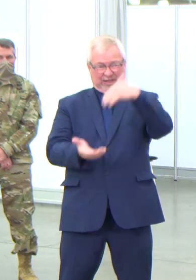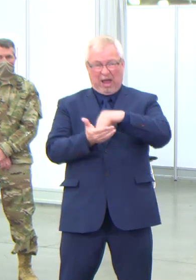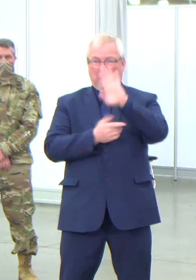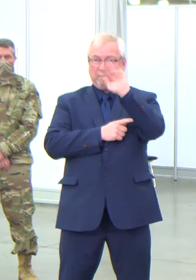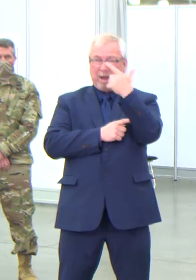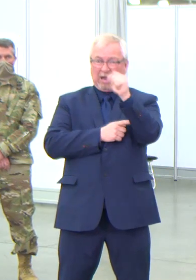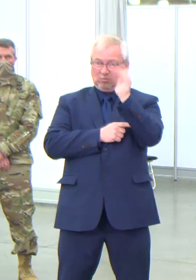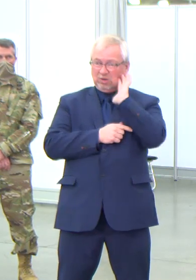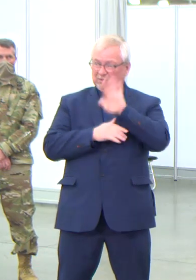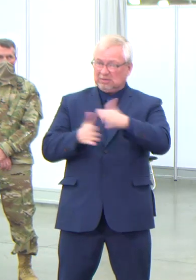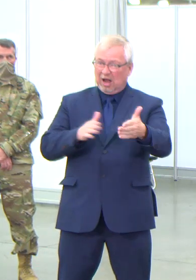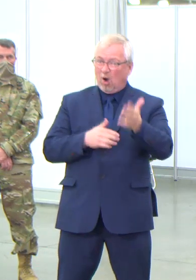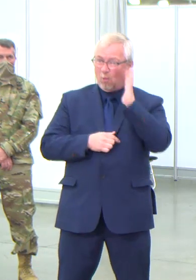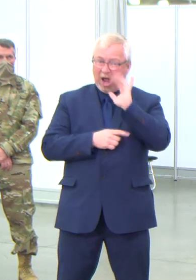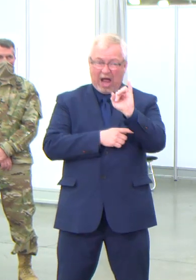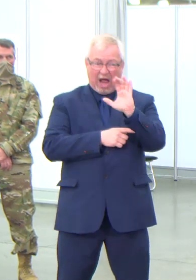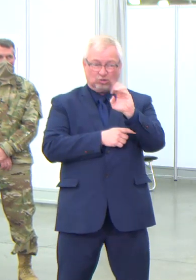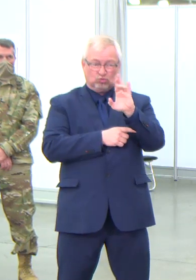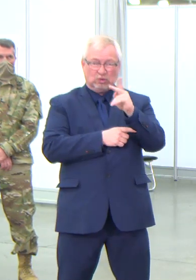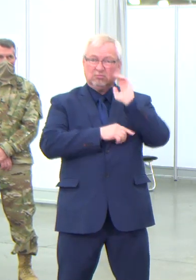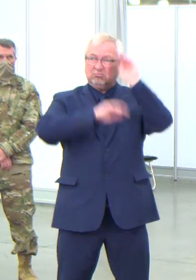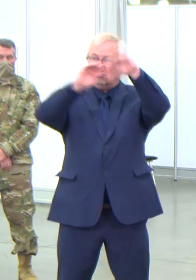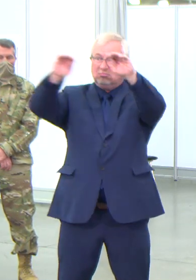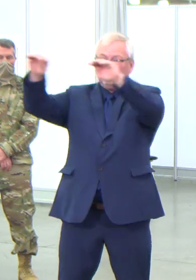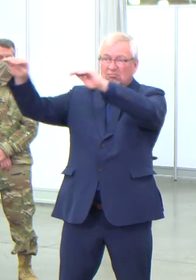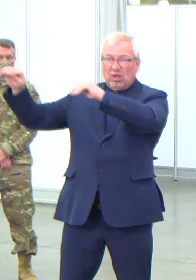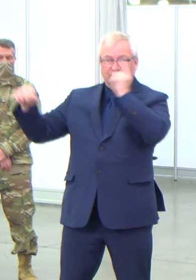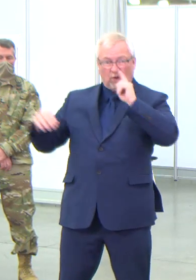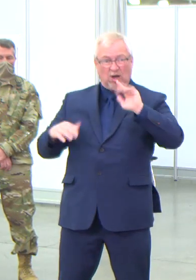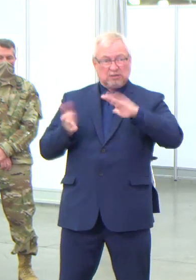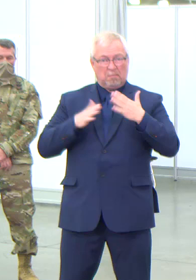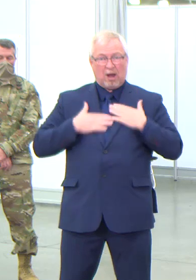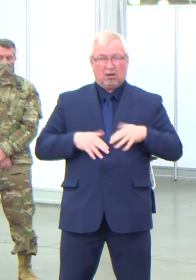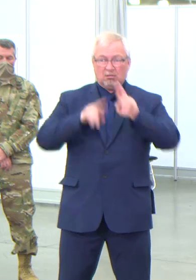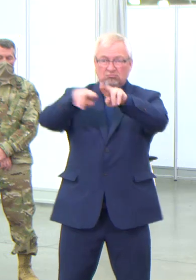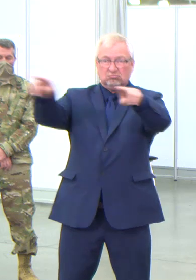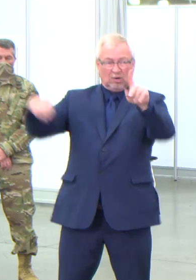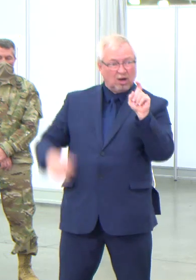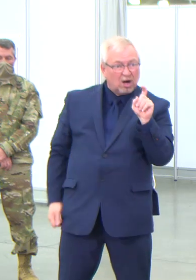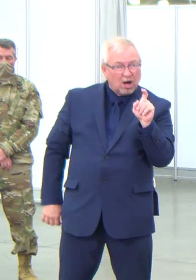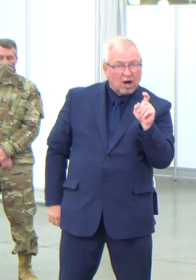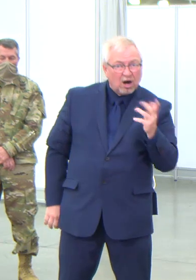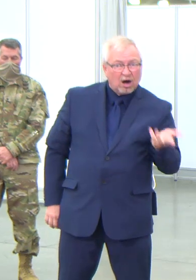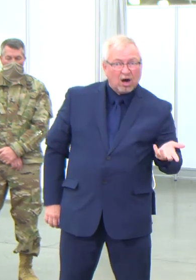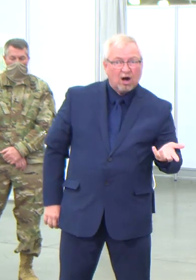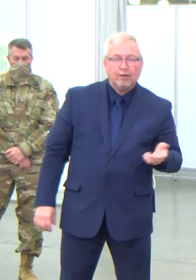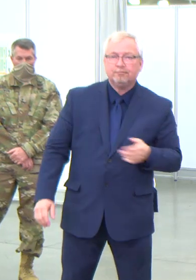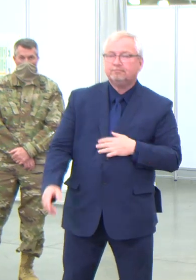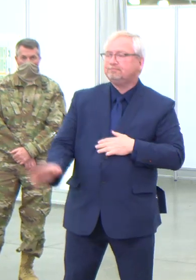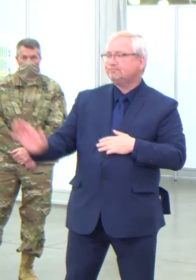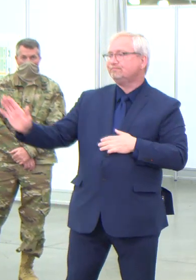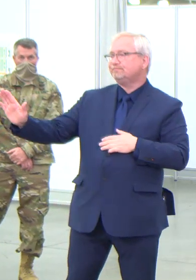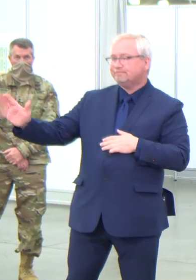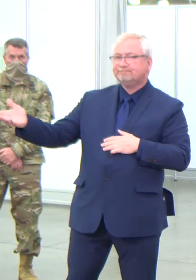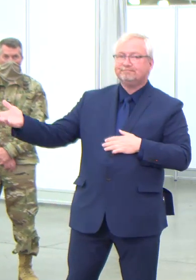It's a really difficult question. The question is how bad is it going to get, are we going to need all of those things